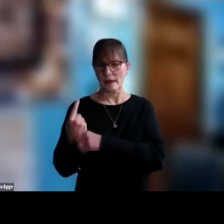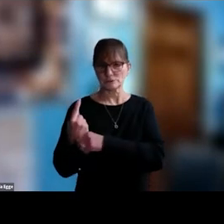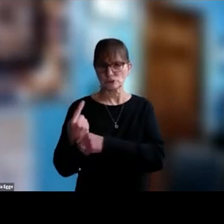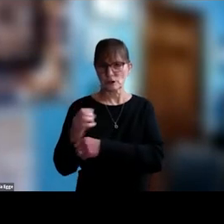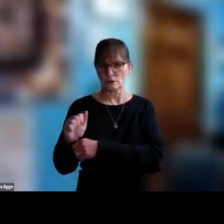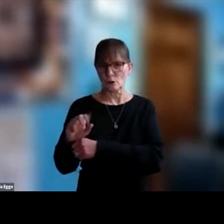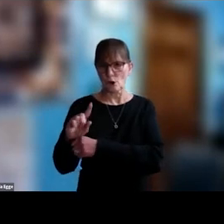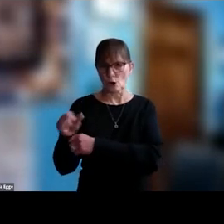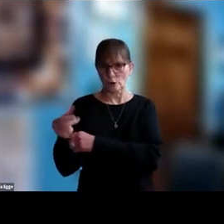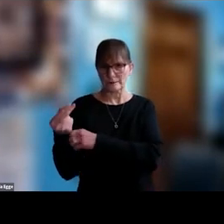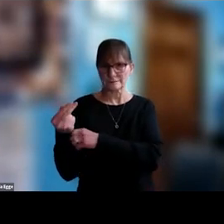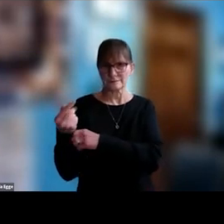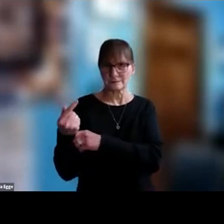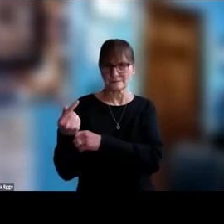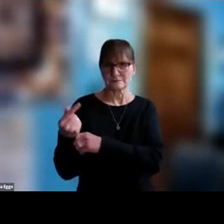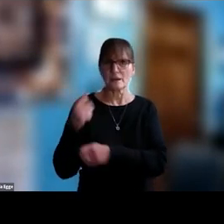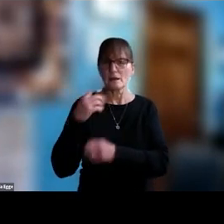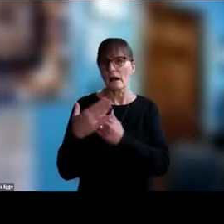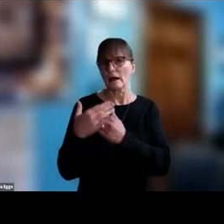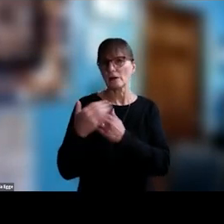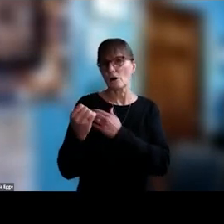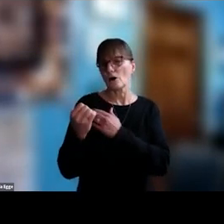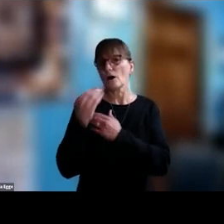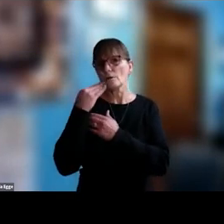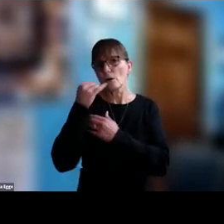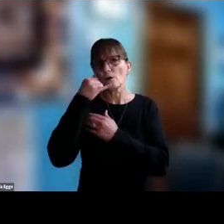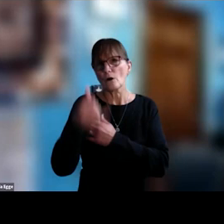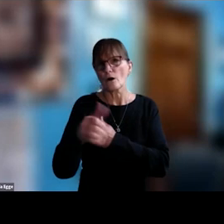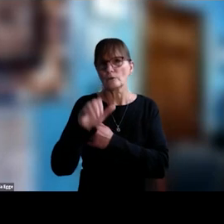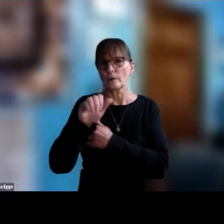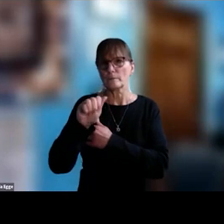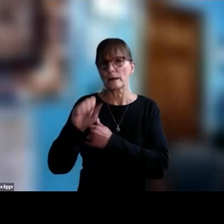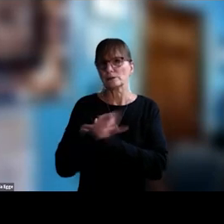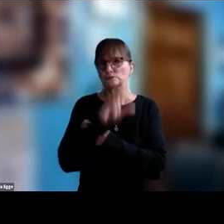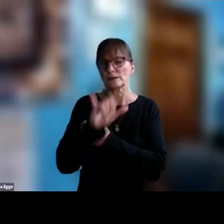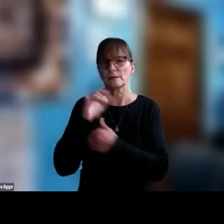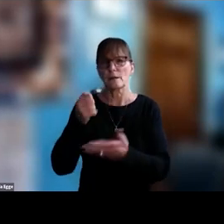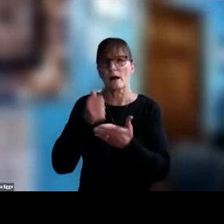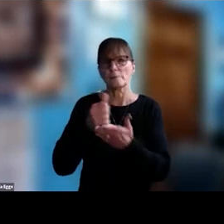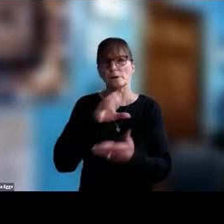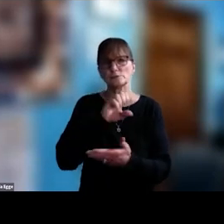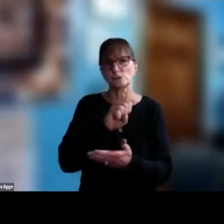and I got a call from Ashley asking if I needed help with my Social Security Disability,